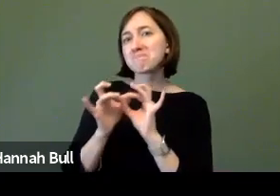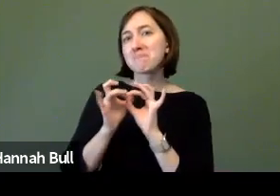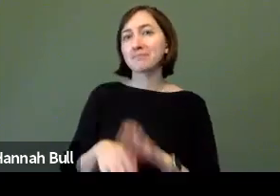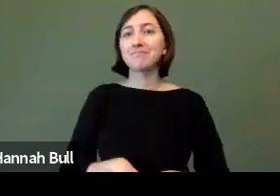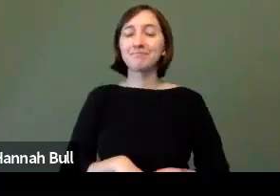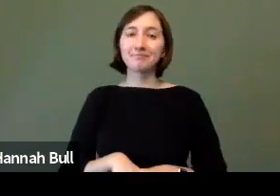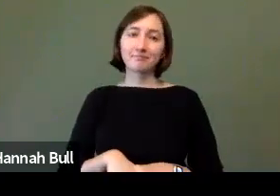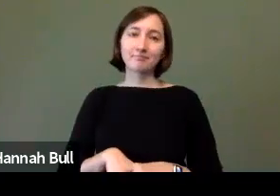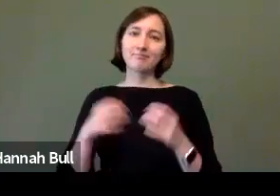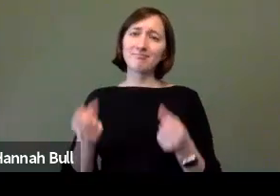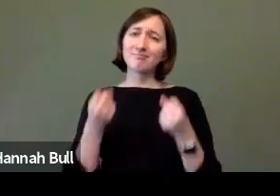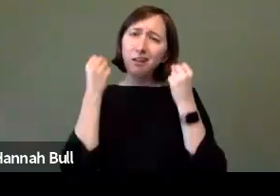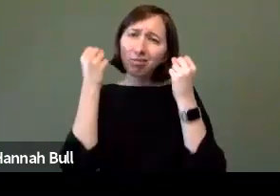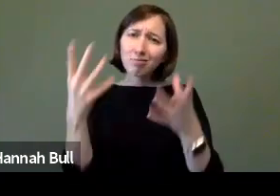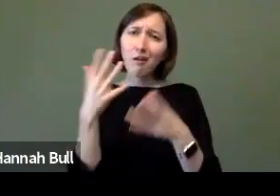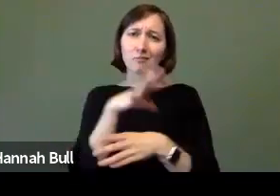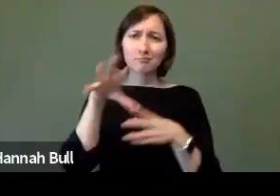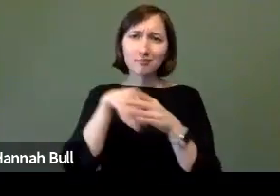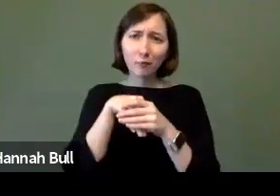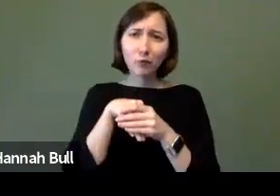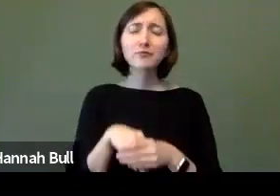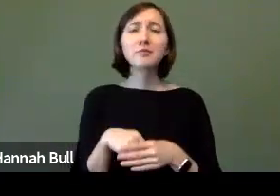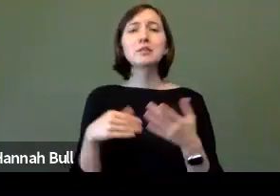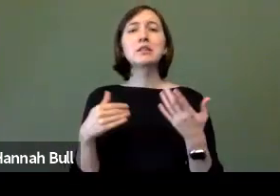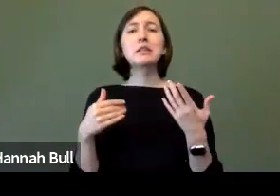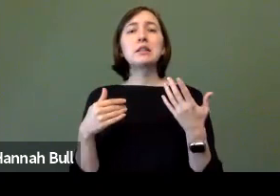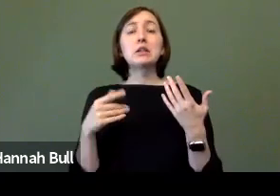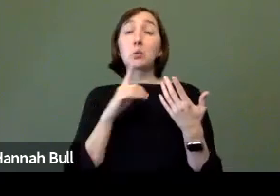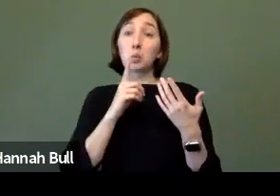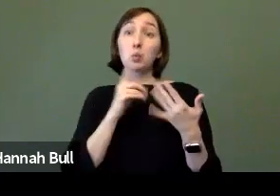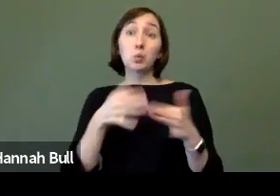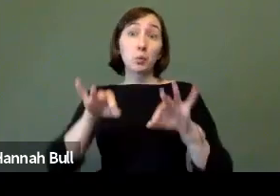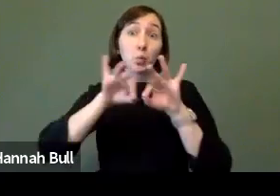There's a lot of things to be grateful for. It's a matter of practicing the skill